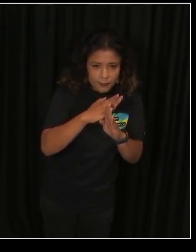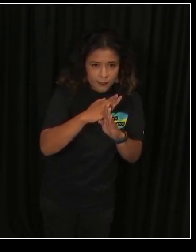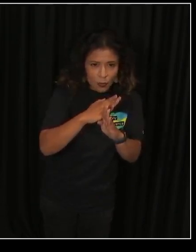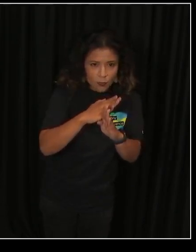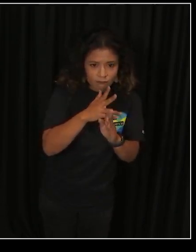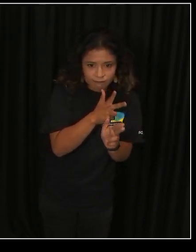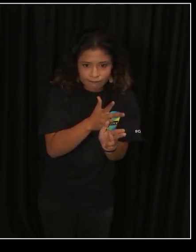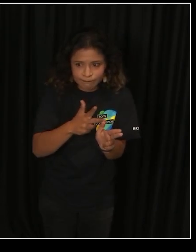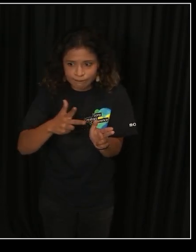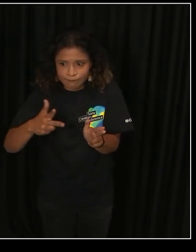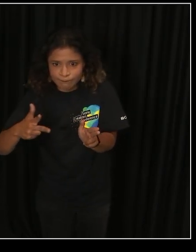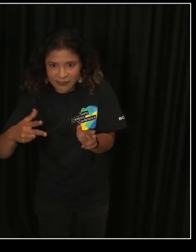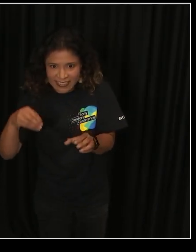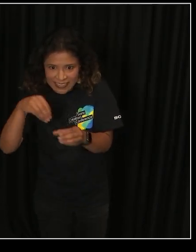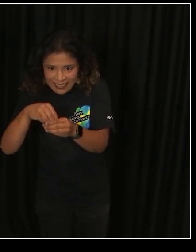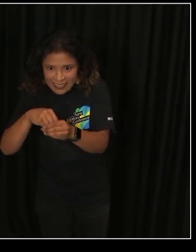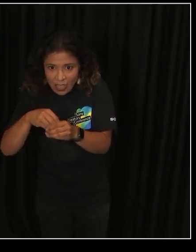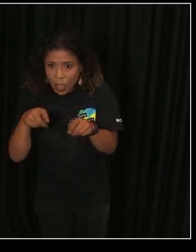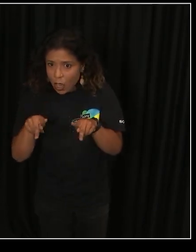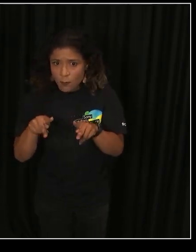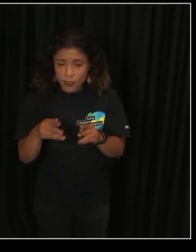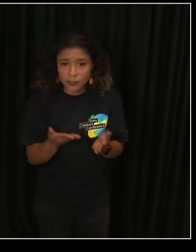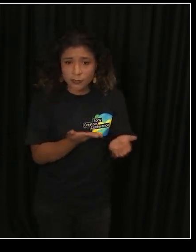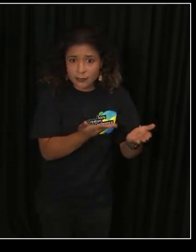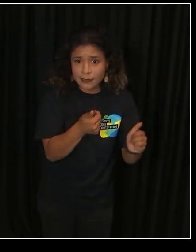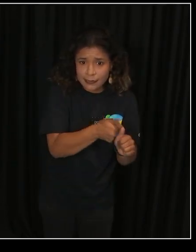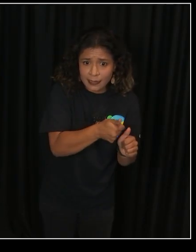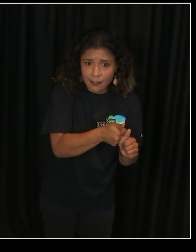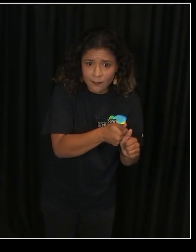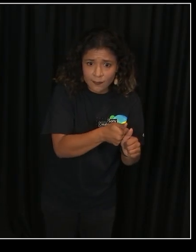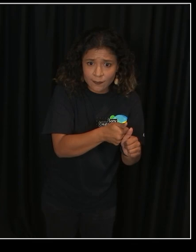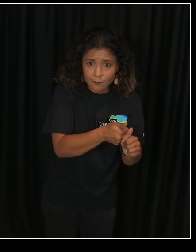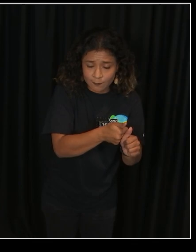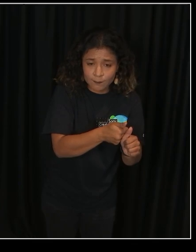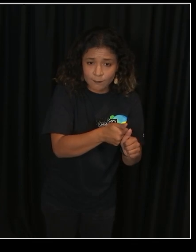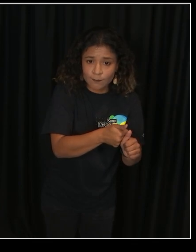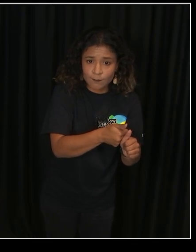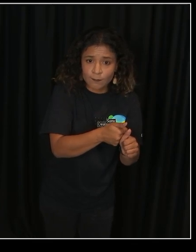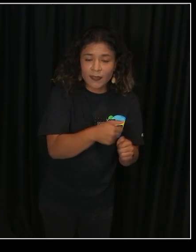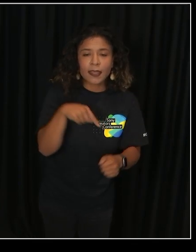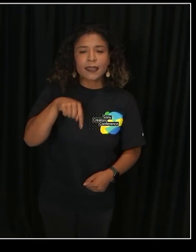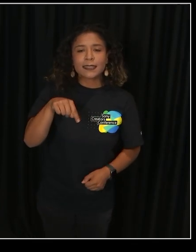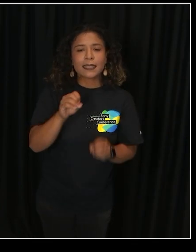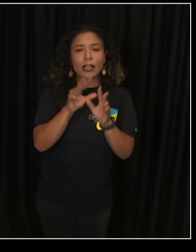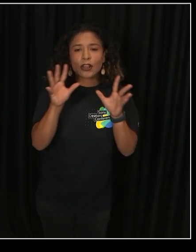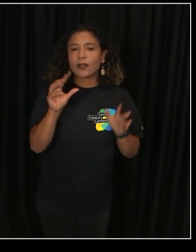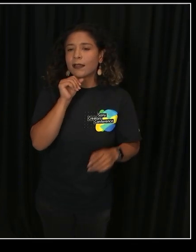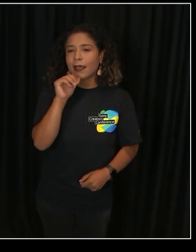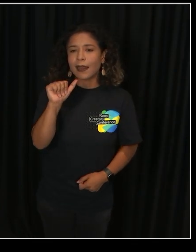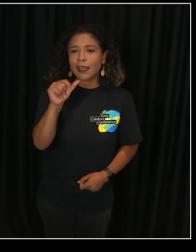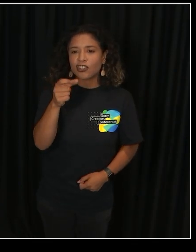No opportunity presents itself through turn 3 So this is clearly not an agent just following a line